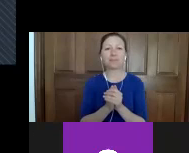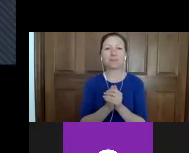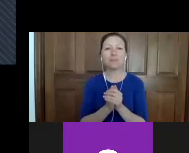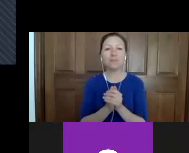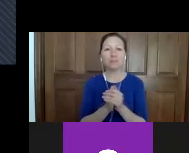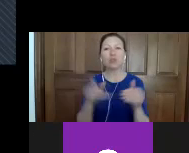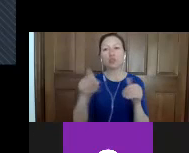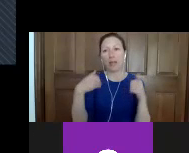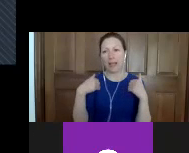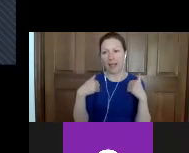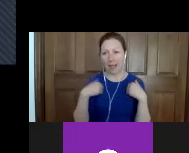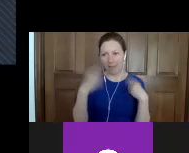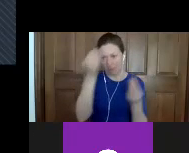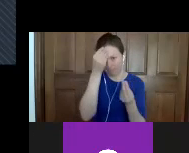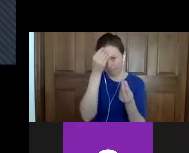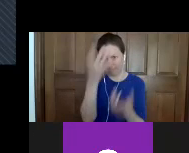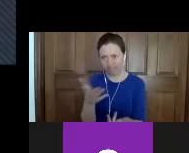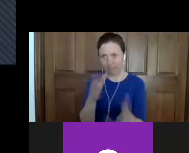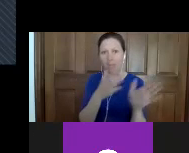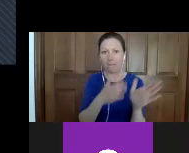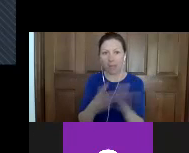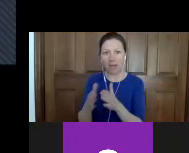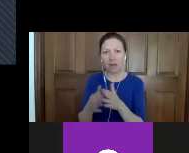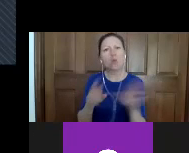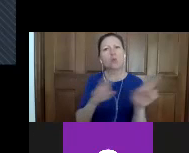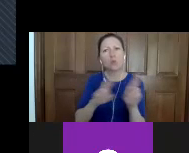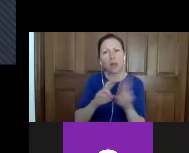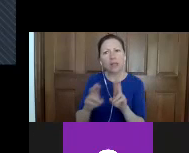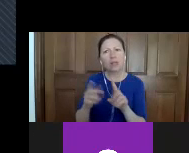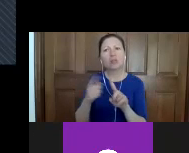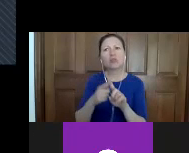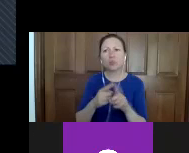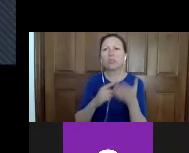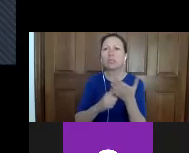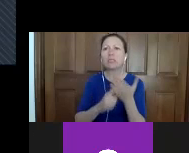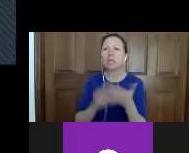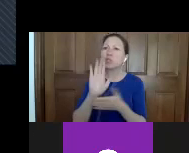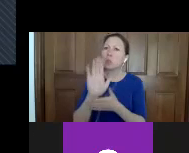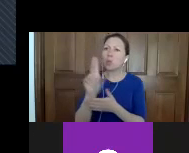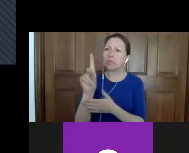plan. Be prepared to talk about your disability. Know people always wonder, does it actually